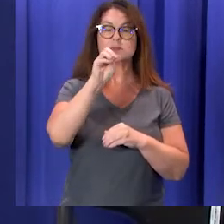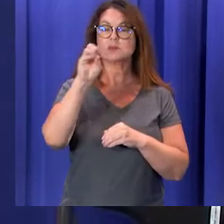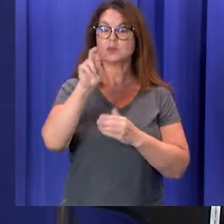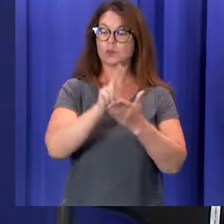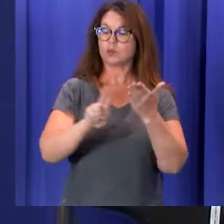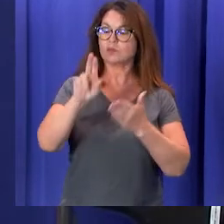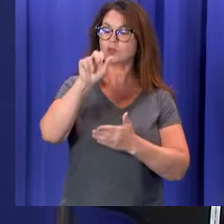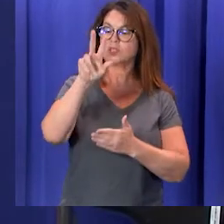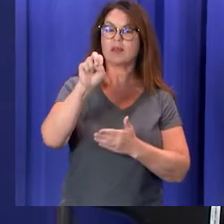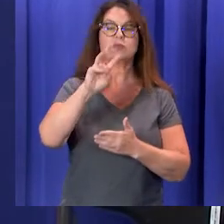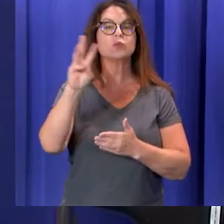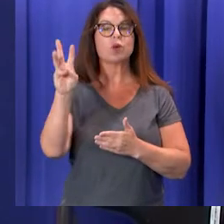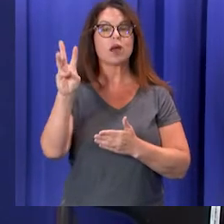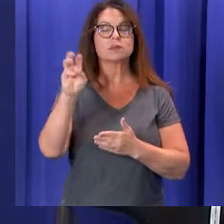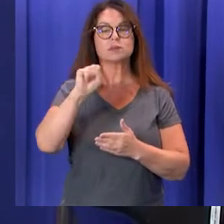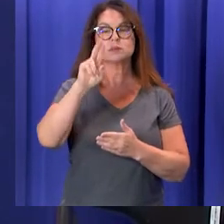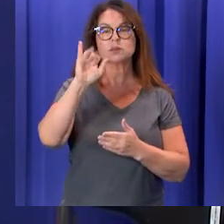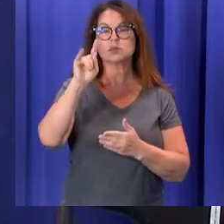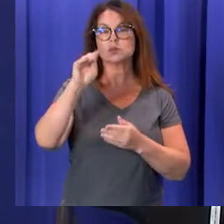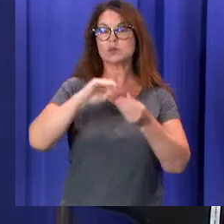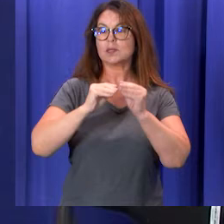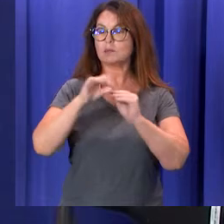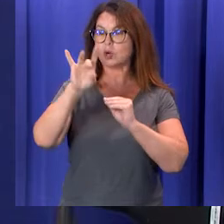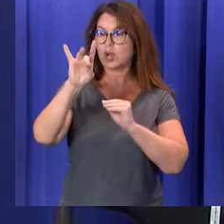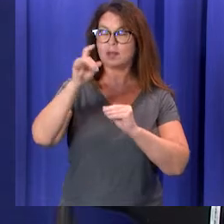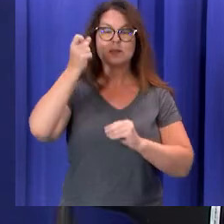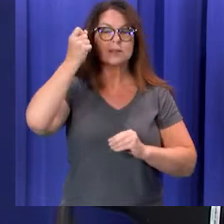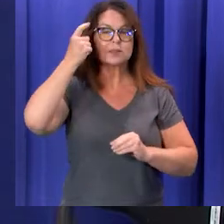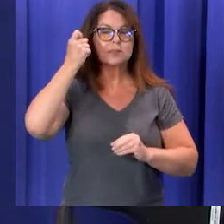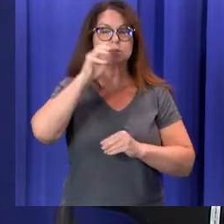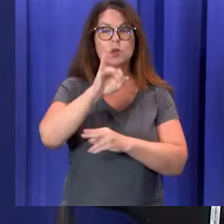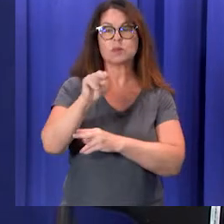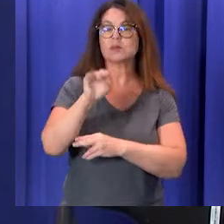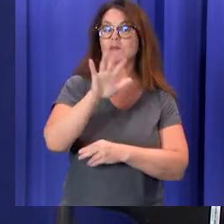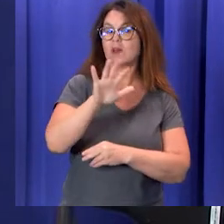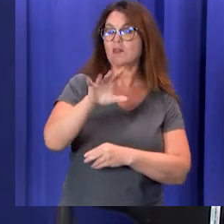St. Paul, Minnesota 55104.